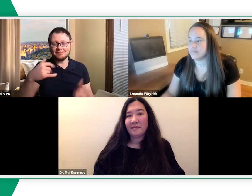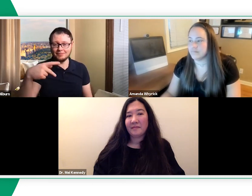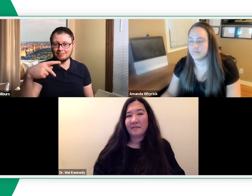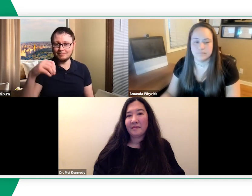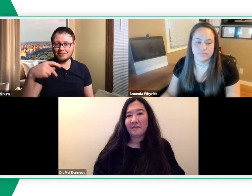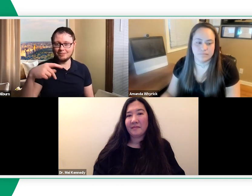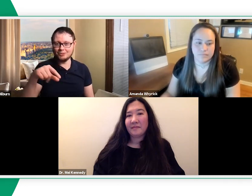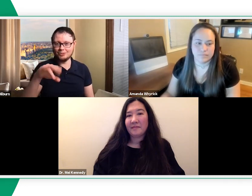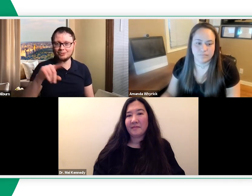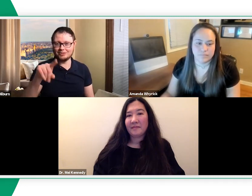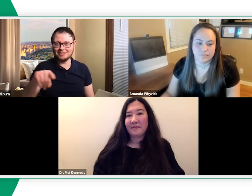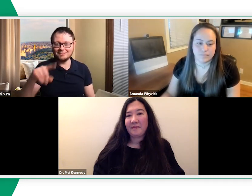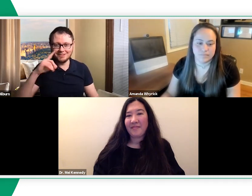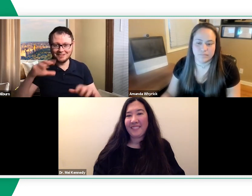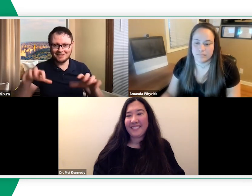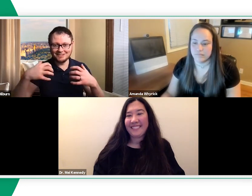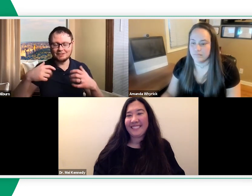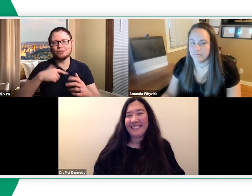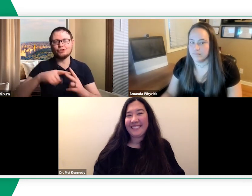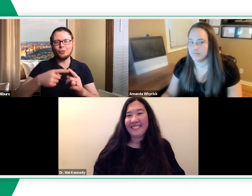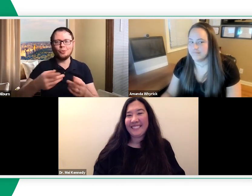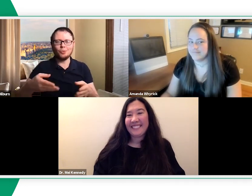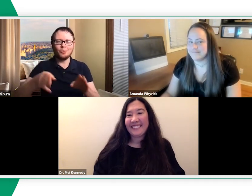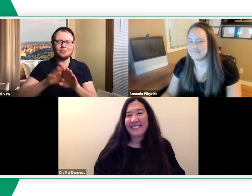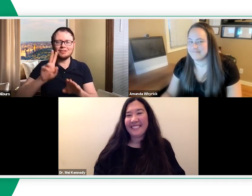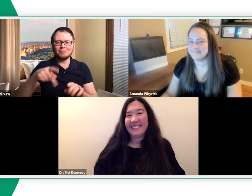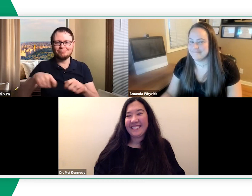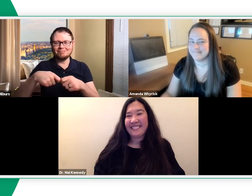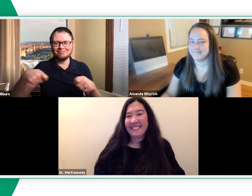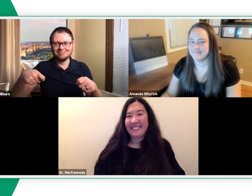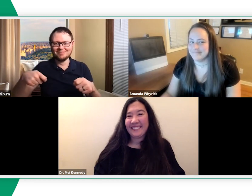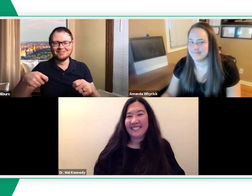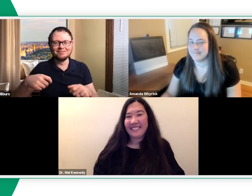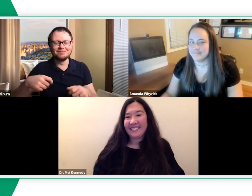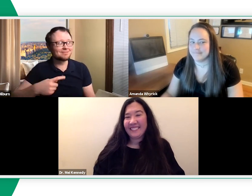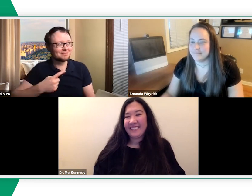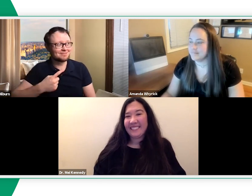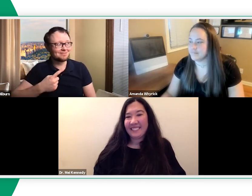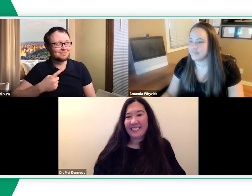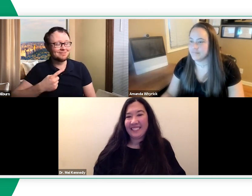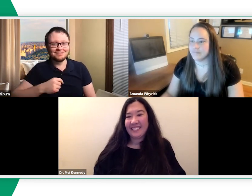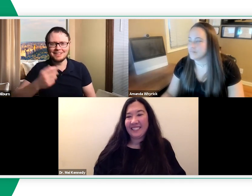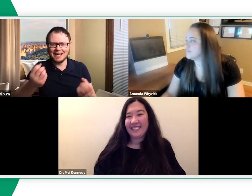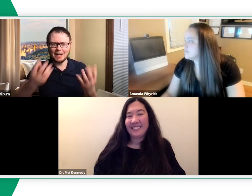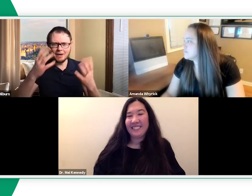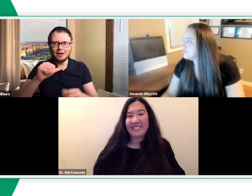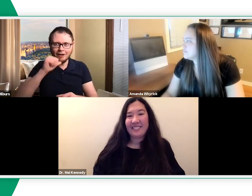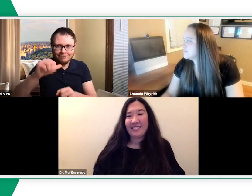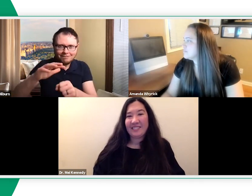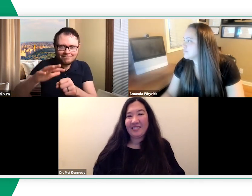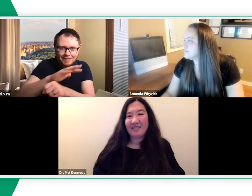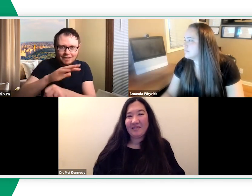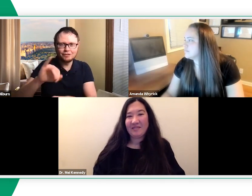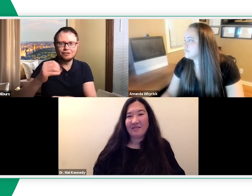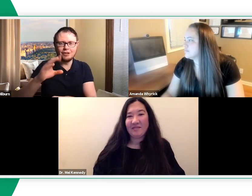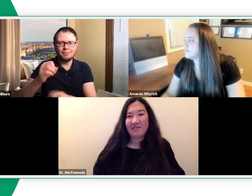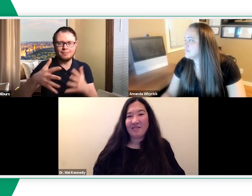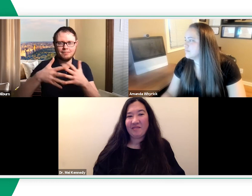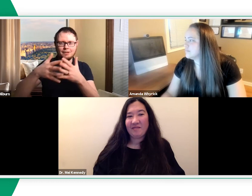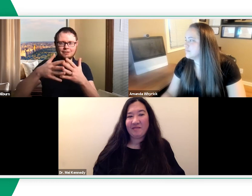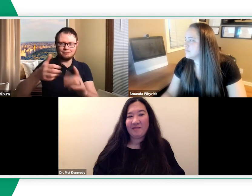All right, pop quiz for the audience. We're about to wrap up.